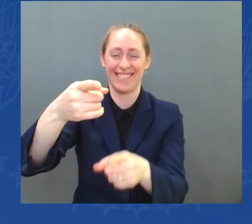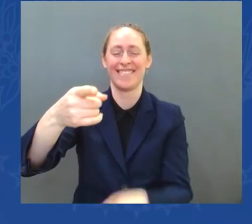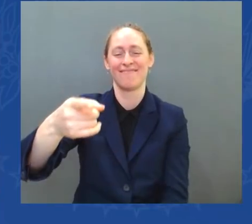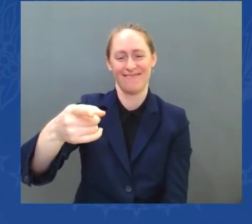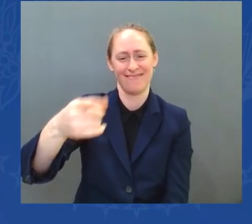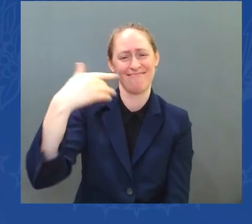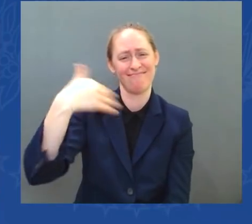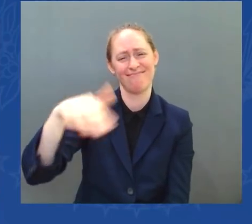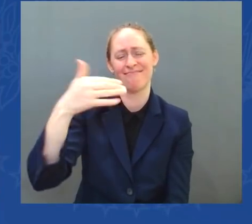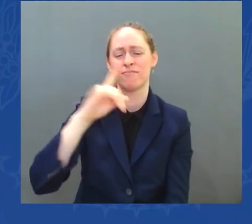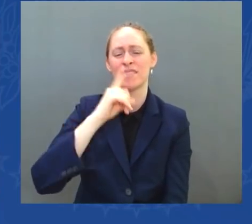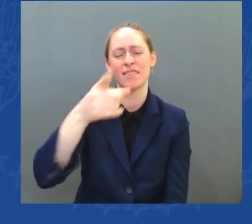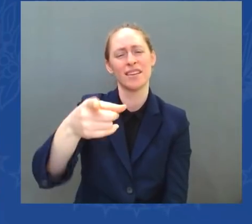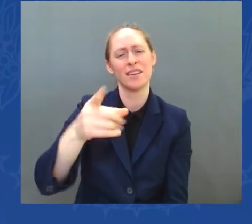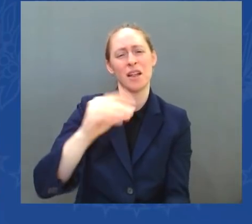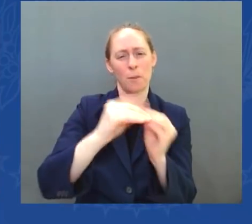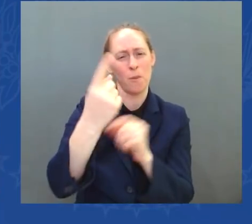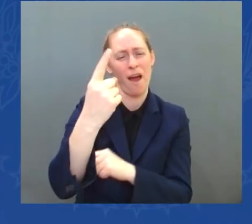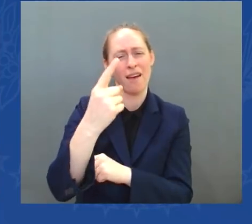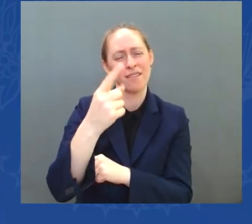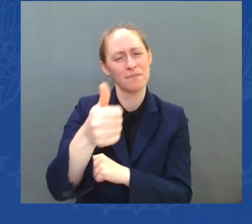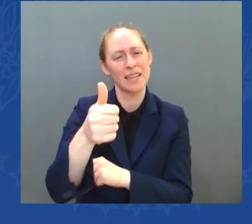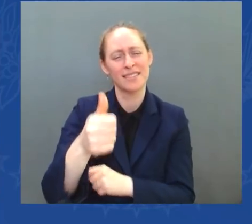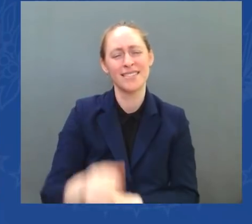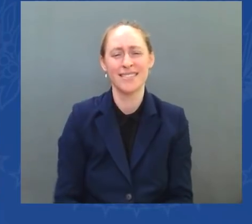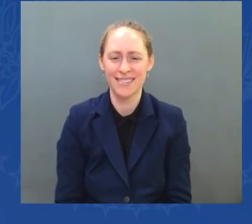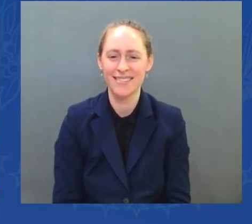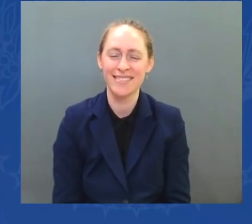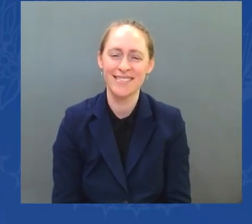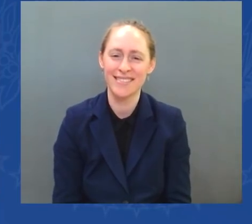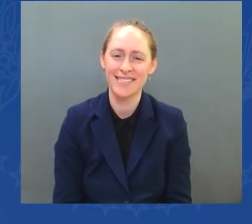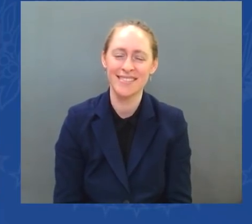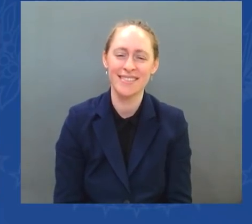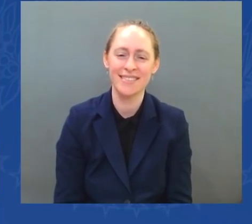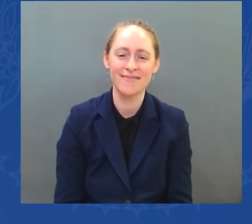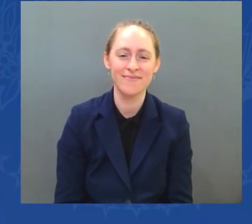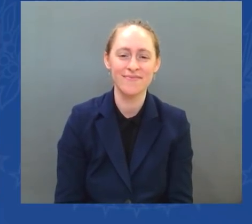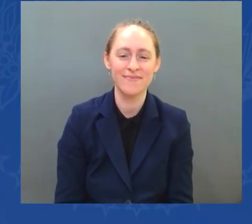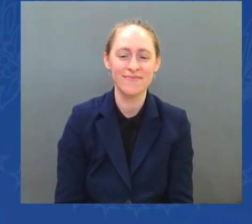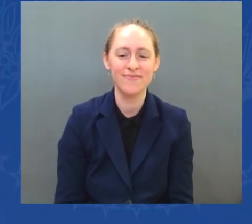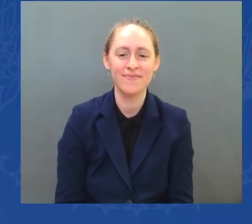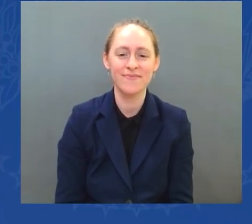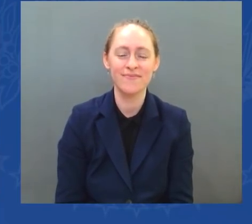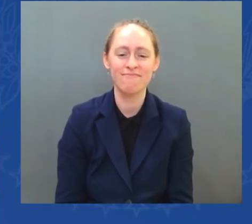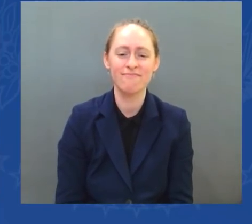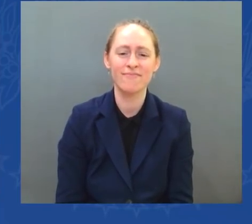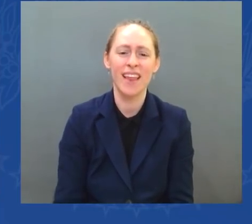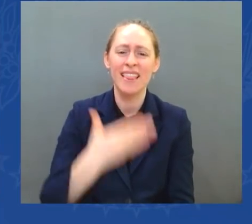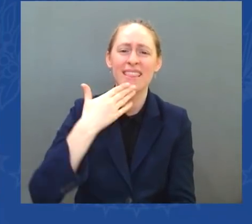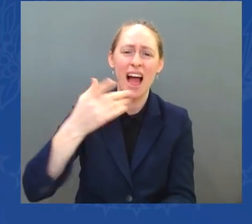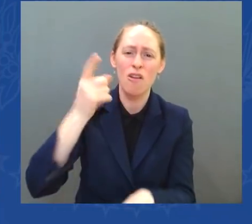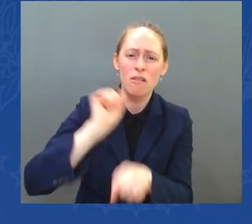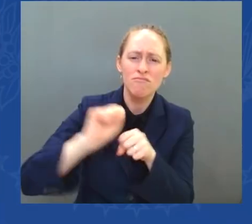Thank you for all the hard work delivering HBCUs, not just this one, but all across the country. Thank you. Thank you. Thank you.